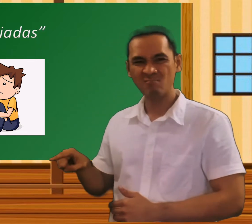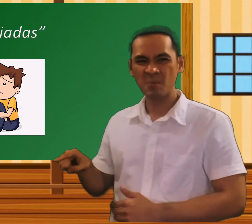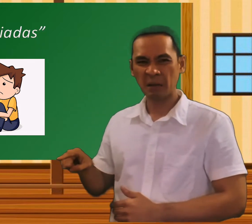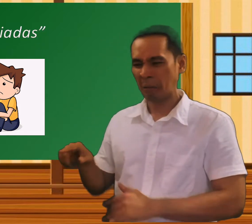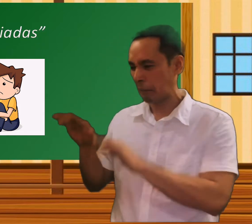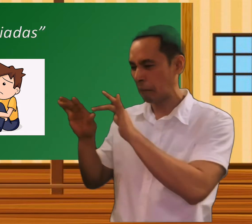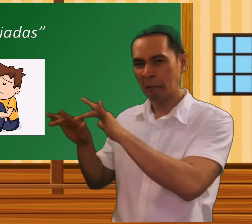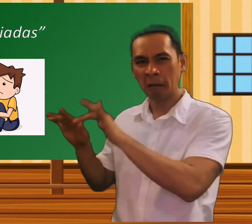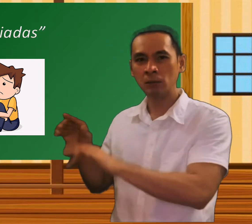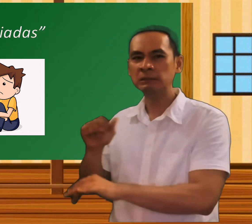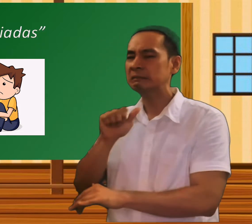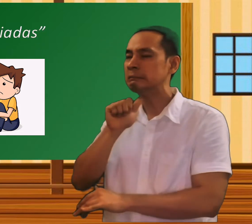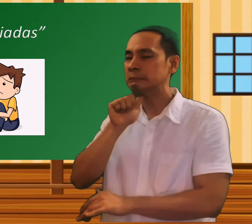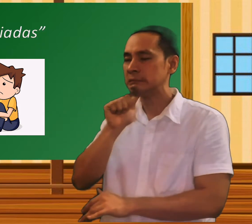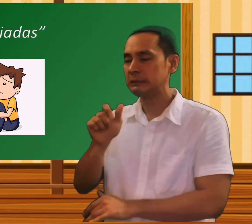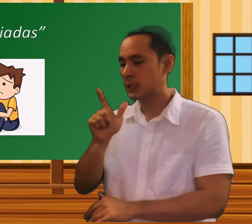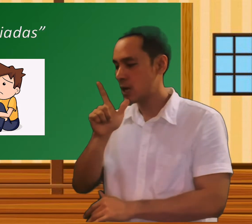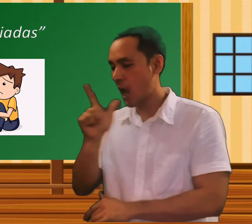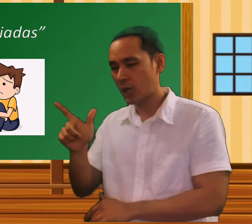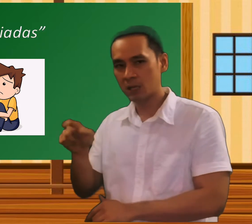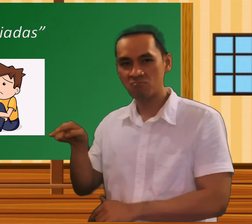or the unfortunate ones